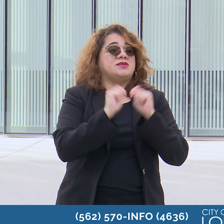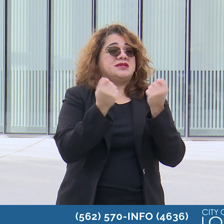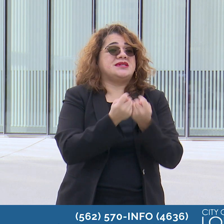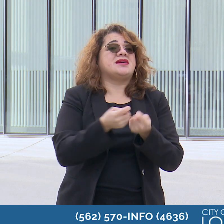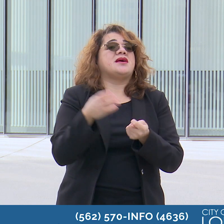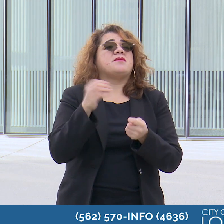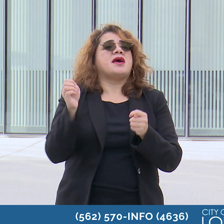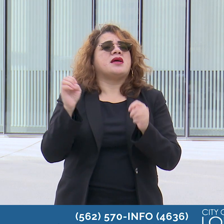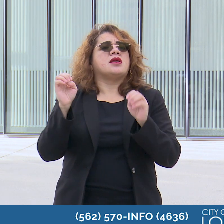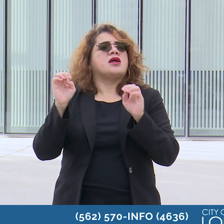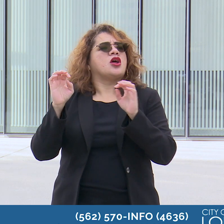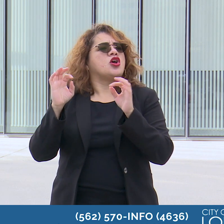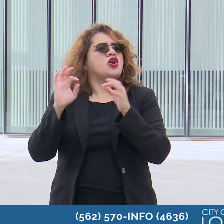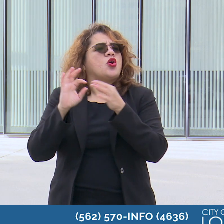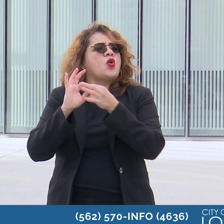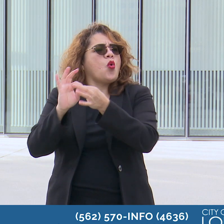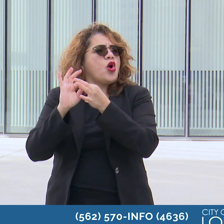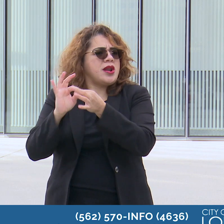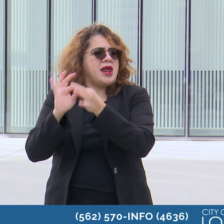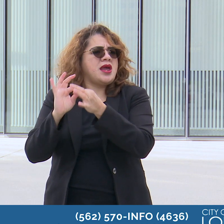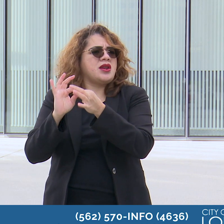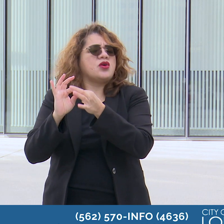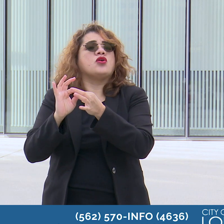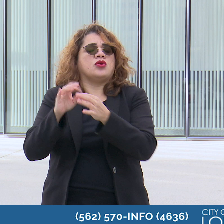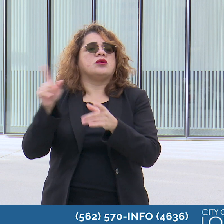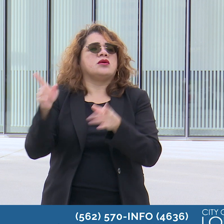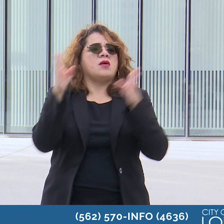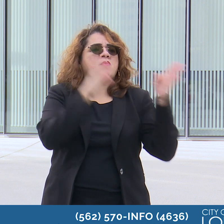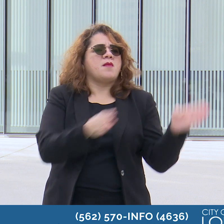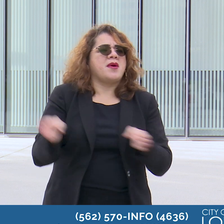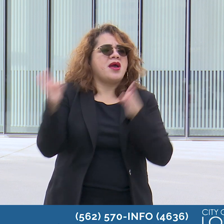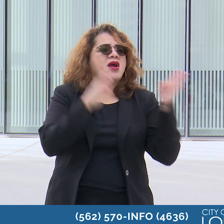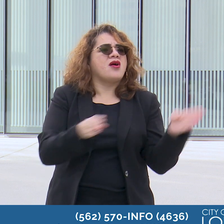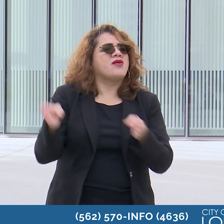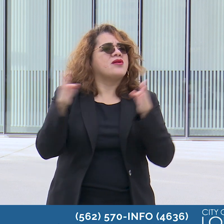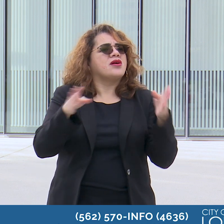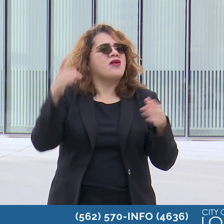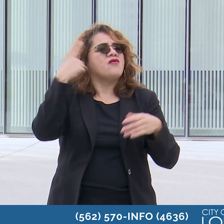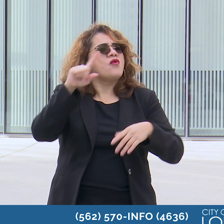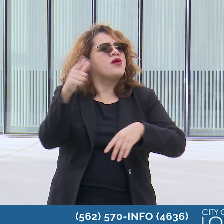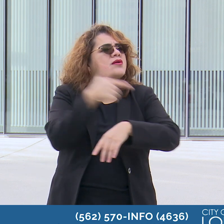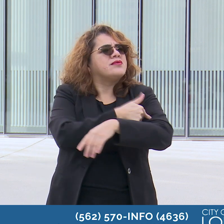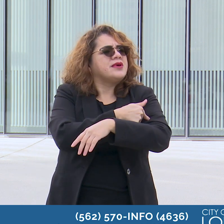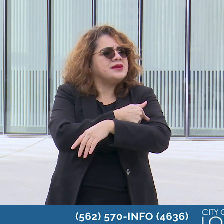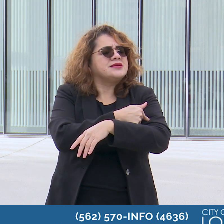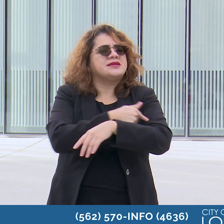and exercising to prepare for max vaccinations for years.